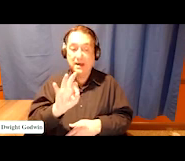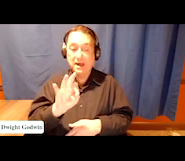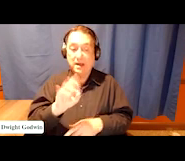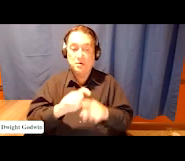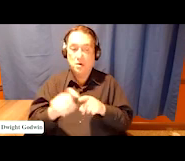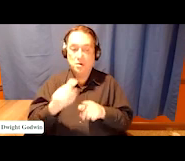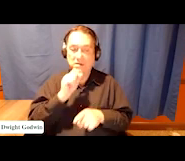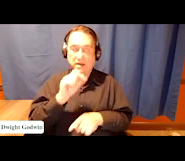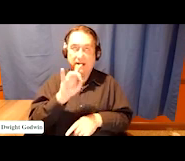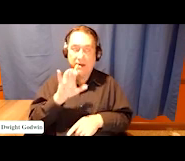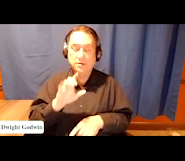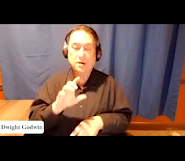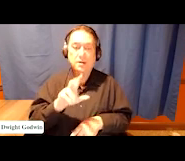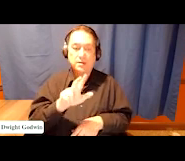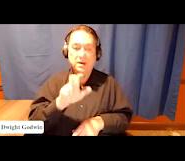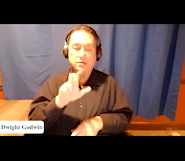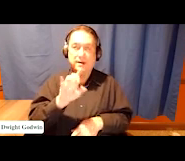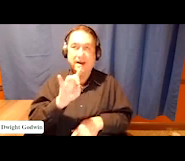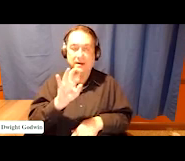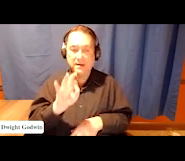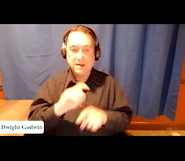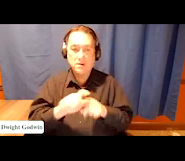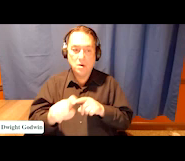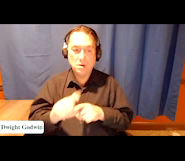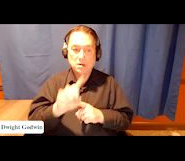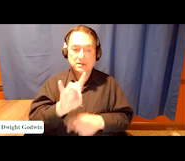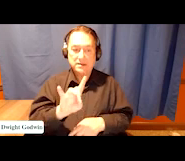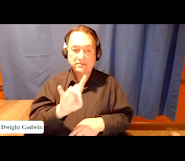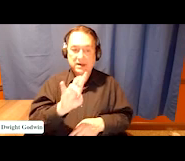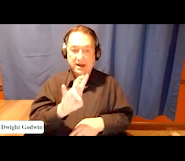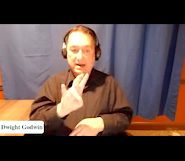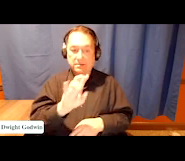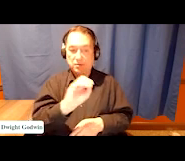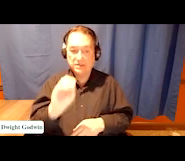389 calls, 78% were without any kind of co-response.